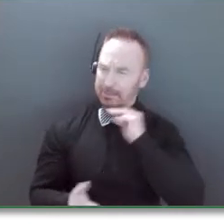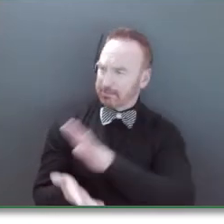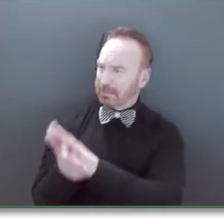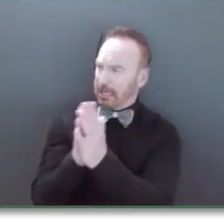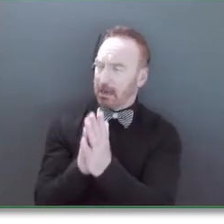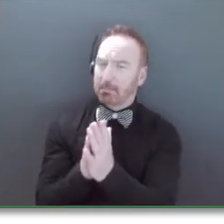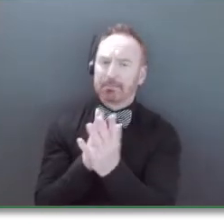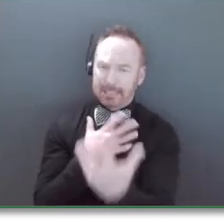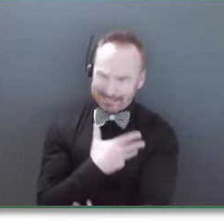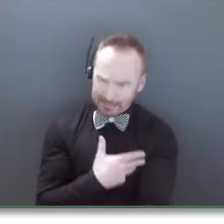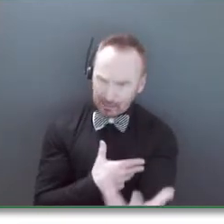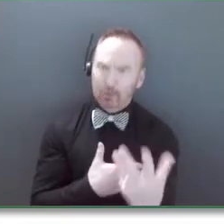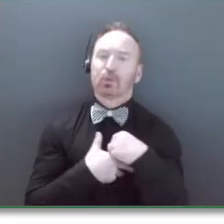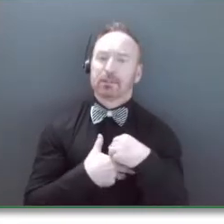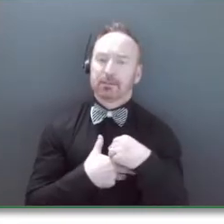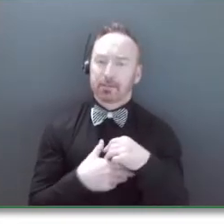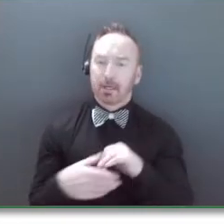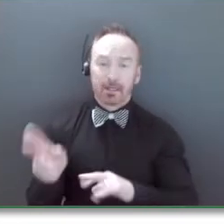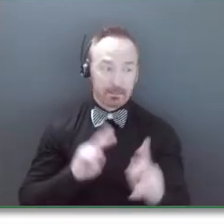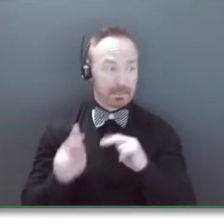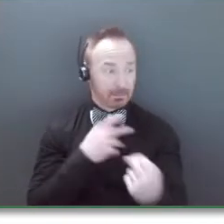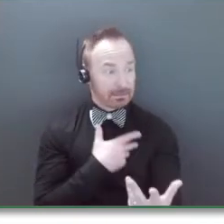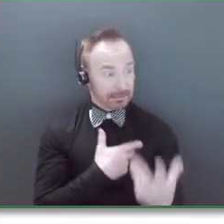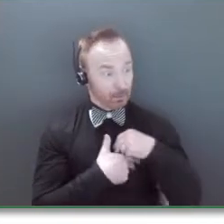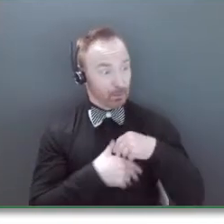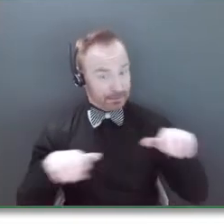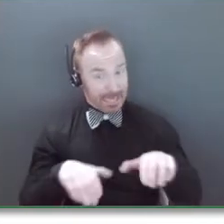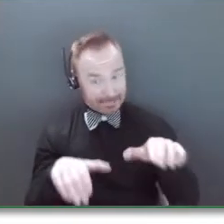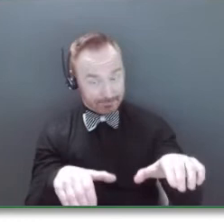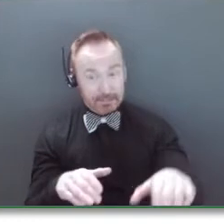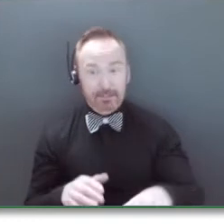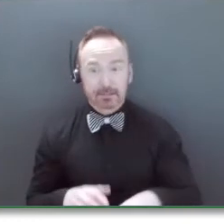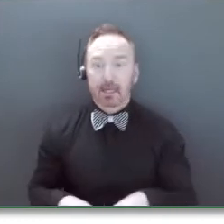in those activities. Many municipalities and rec centers and parks